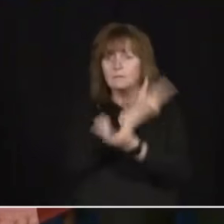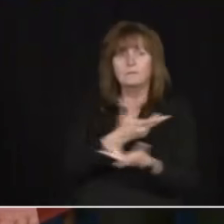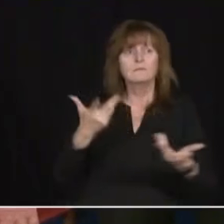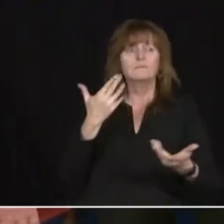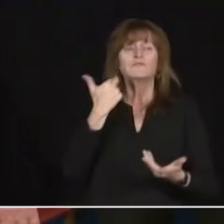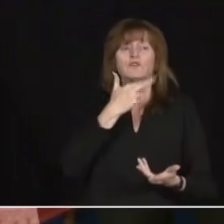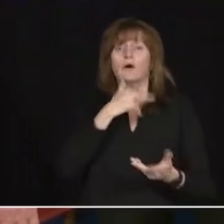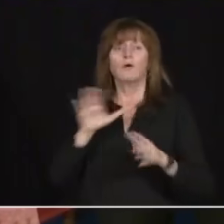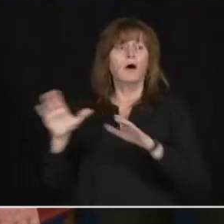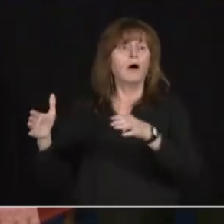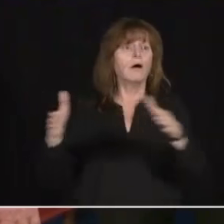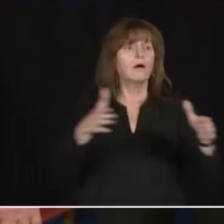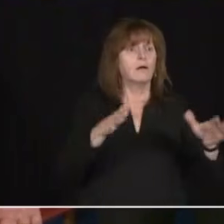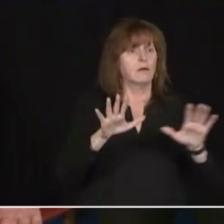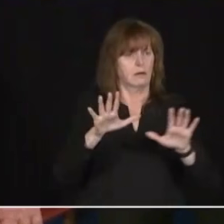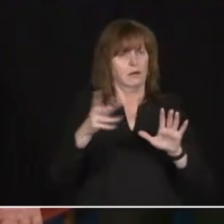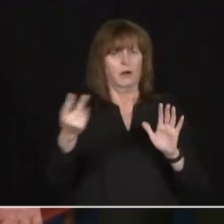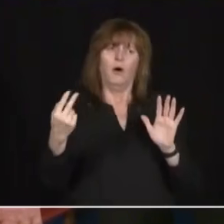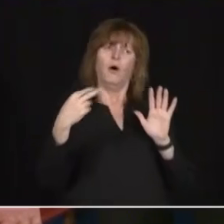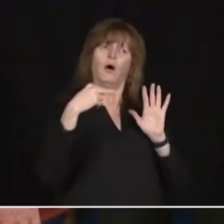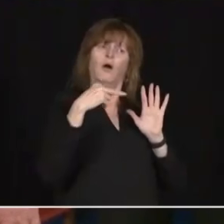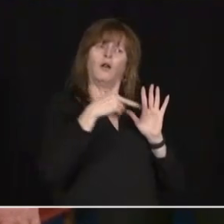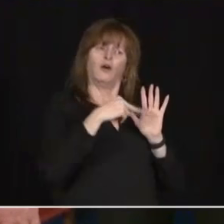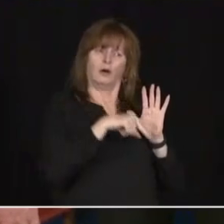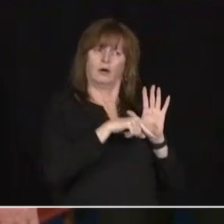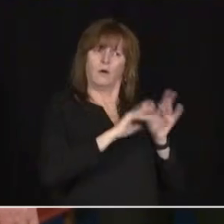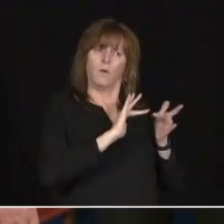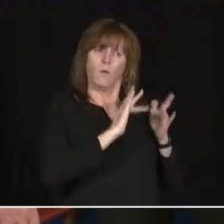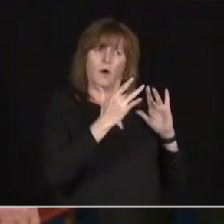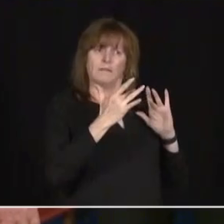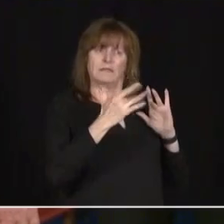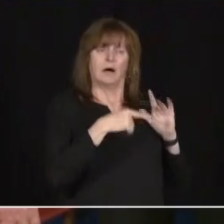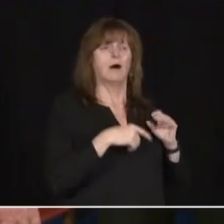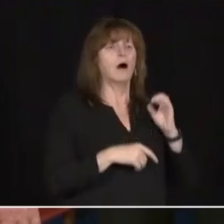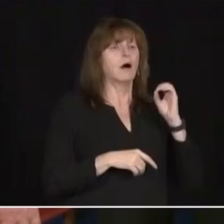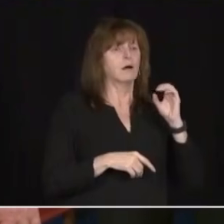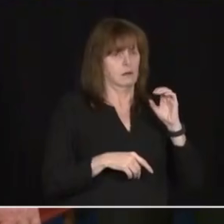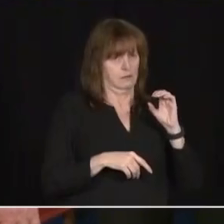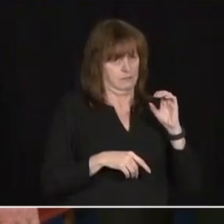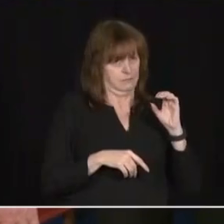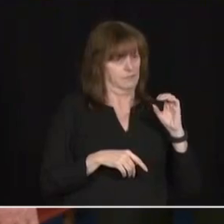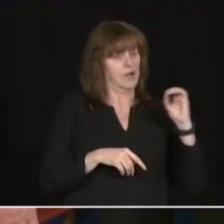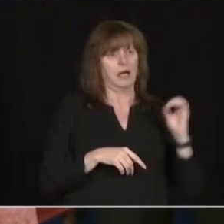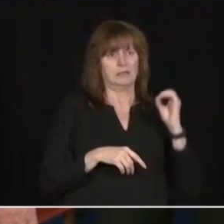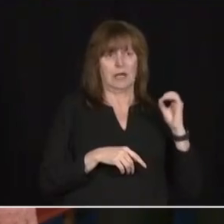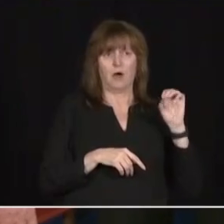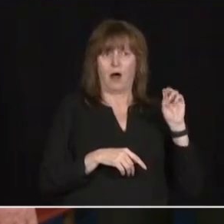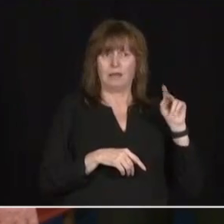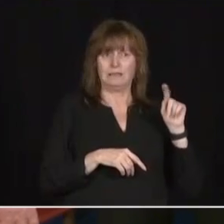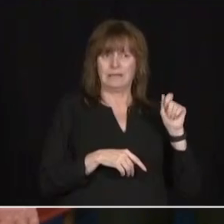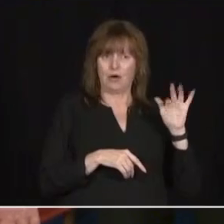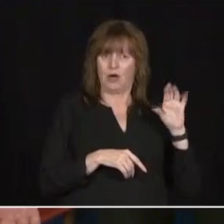What we can say to the restaurant groups right across Ontario is go to the website and begin to prepare.